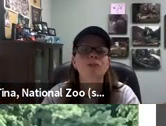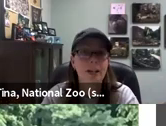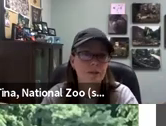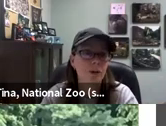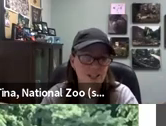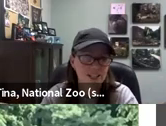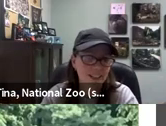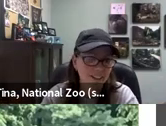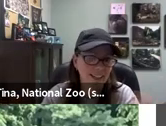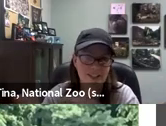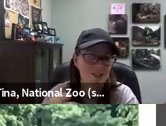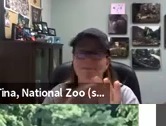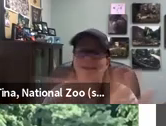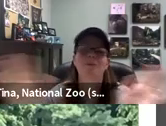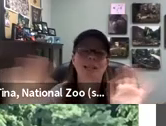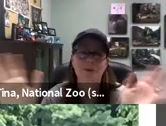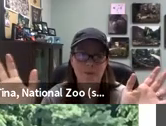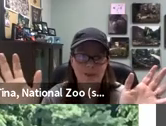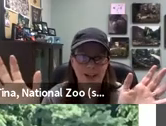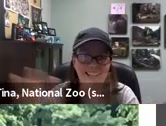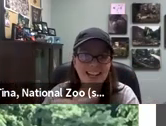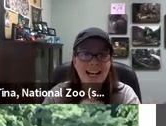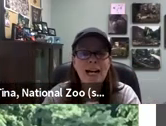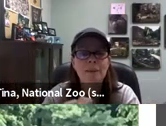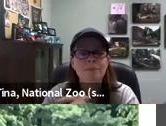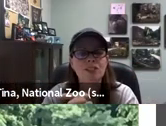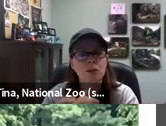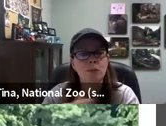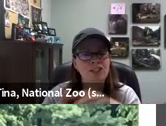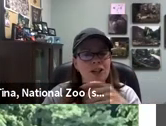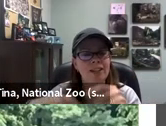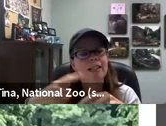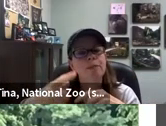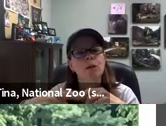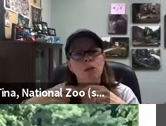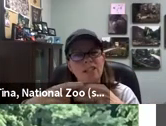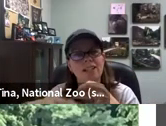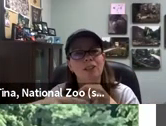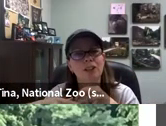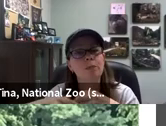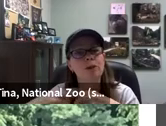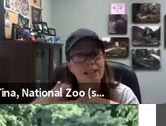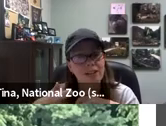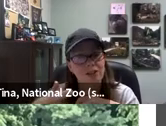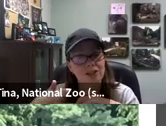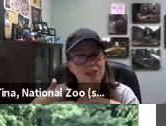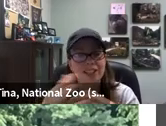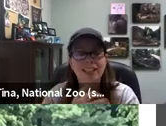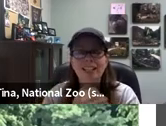rainforest in there- that just that wouldn't be right! So you want to try to think about what's gonna look